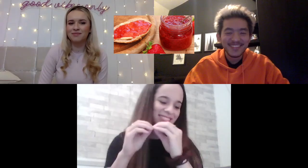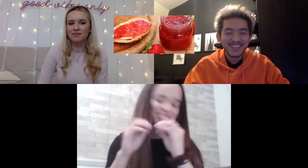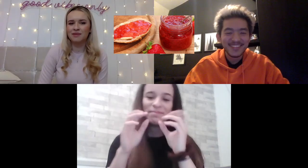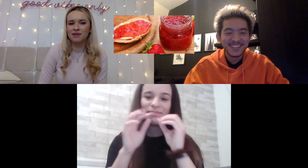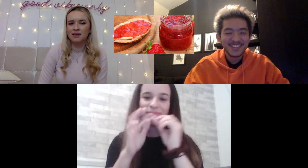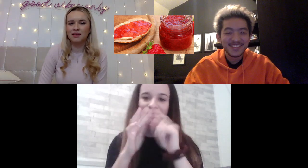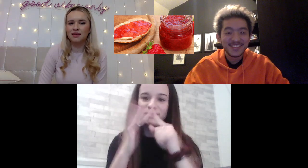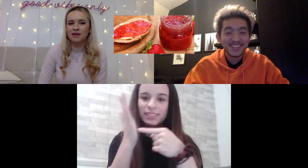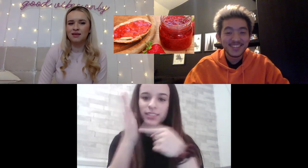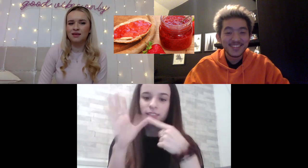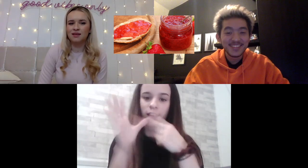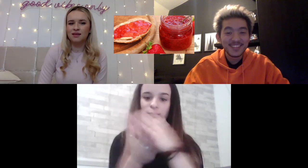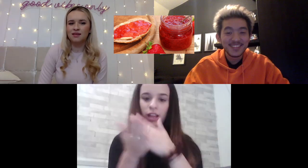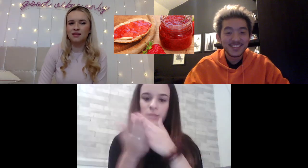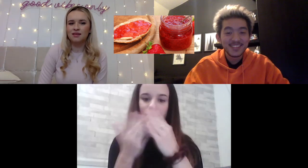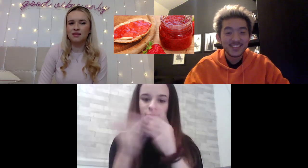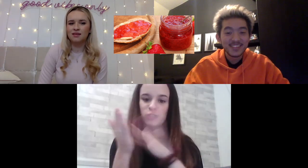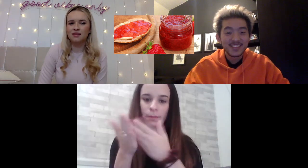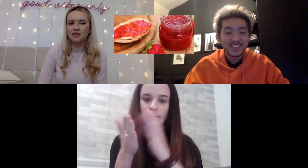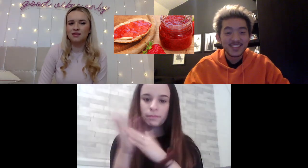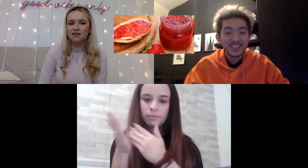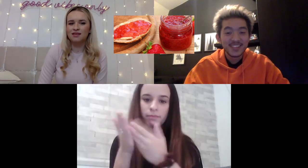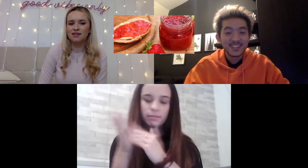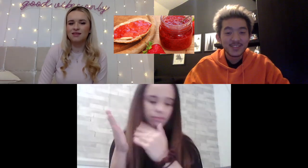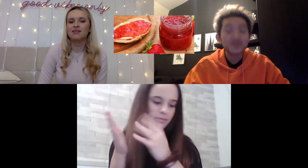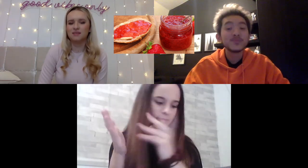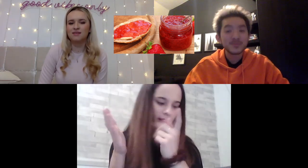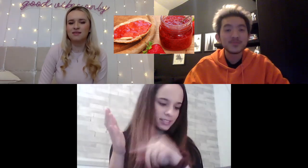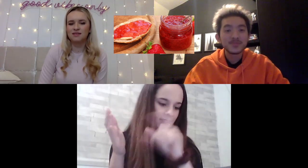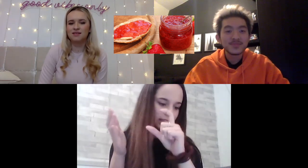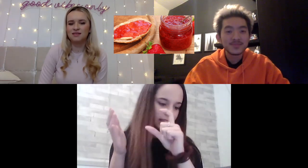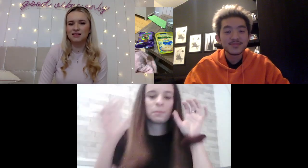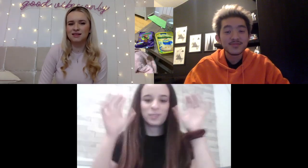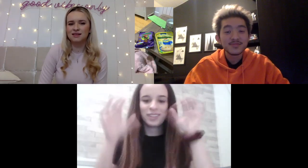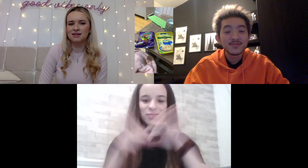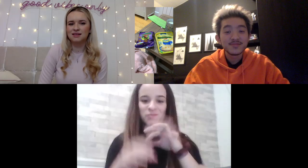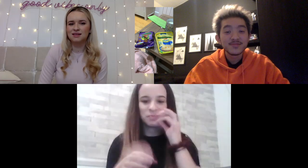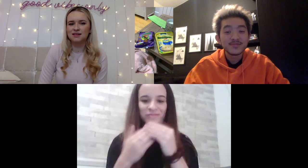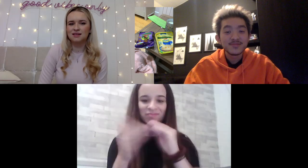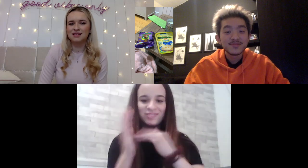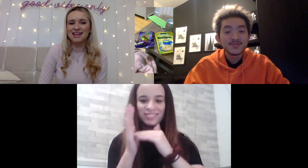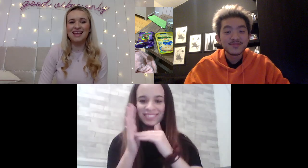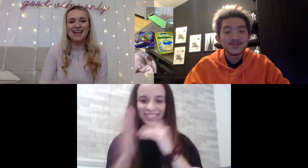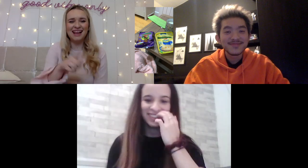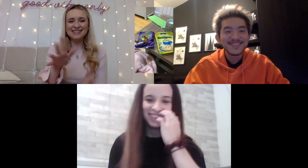B - Pita with jam C - Monster crisps and cheese